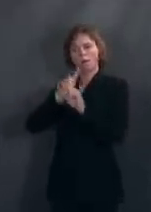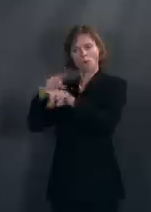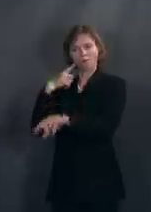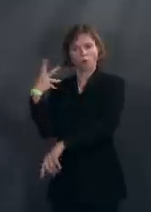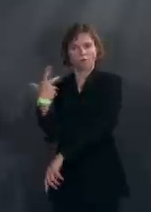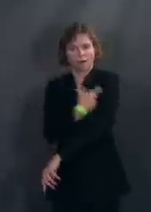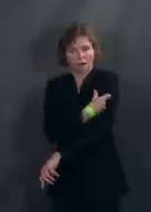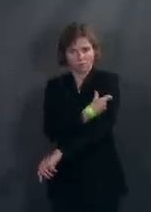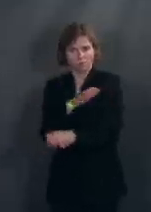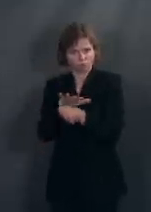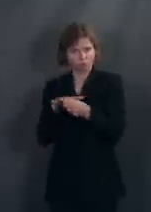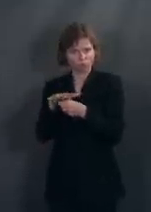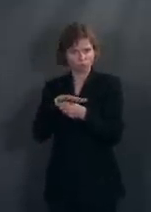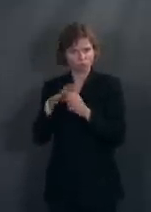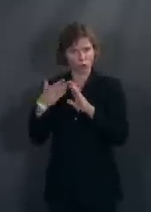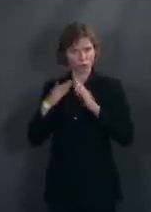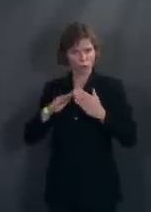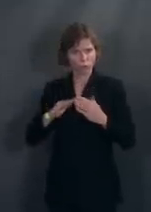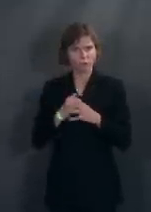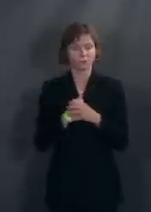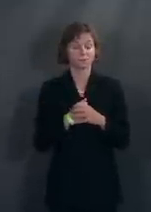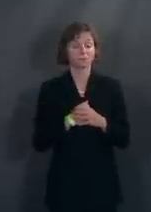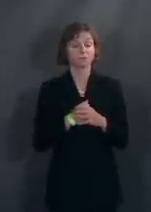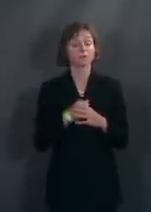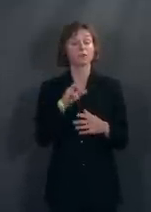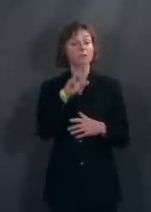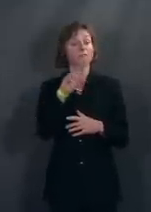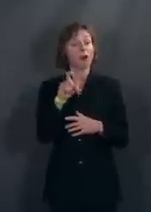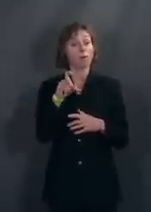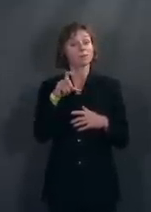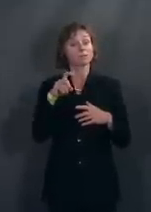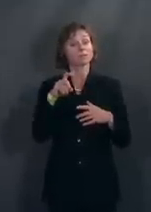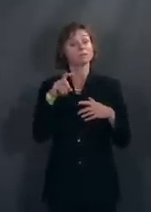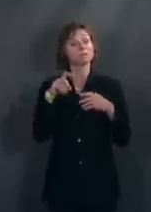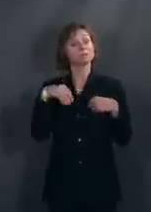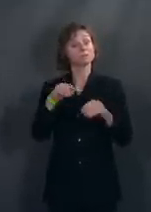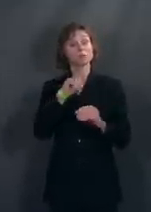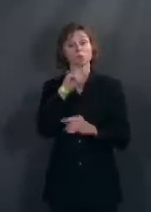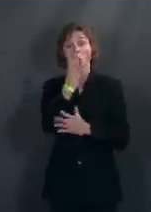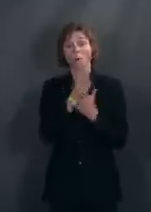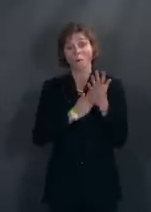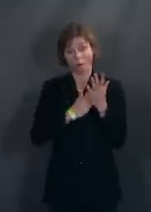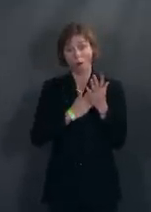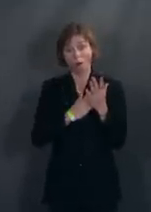Importantly, pharmacies are just one part of our overall effort, which also includes mass vaccination sites,